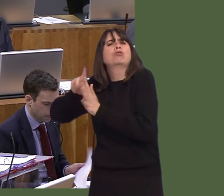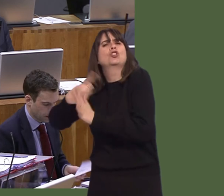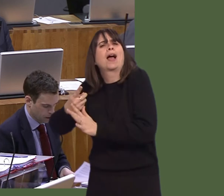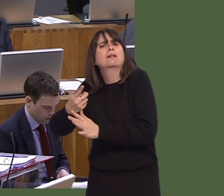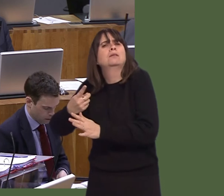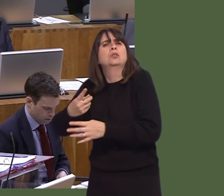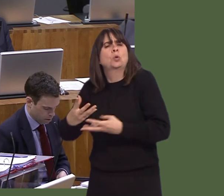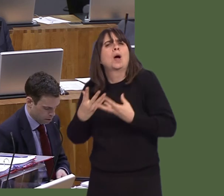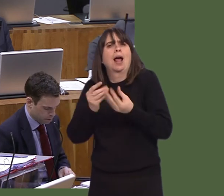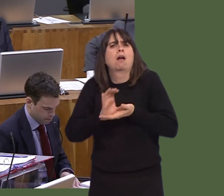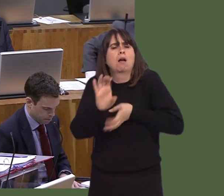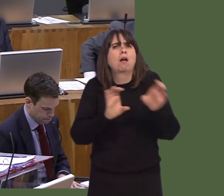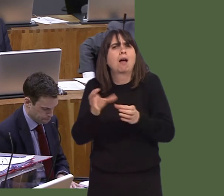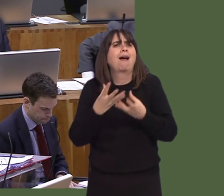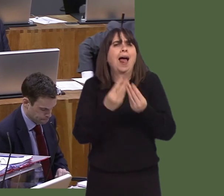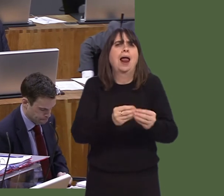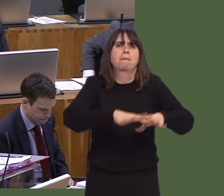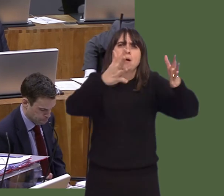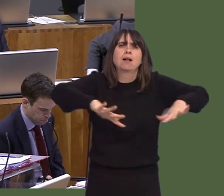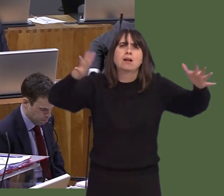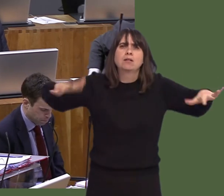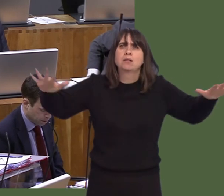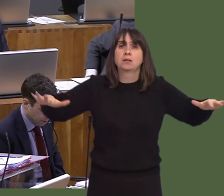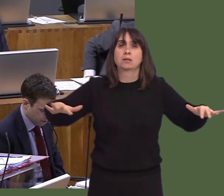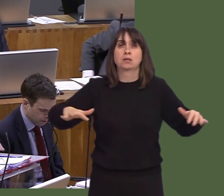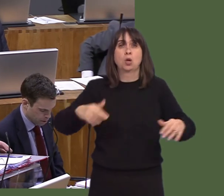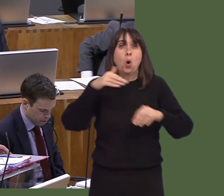What consideration, therefore, have you given to the report from the European Parliament,